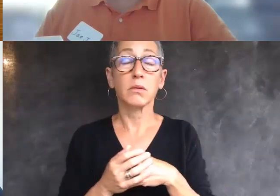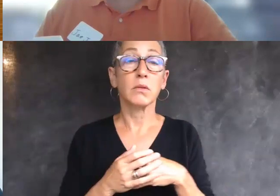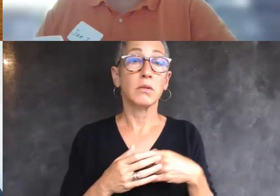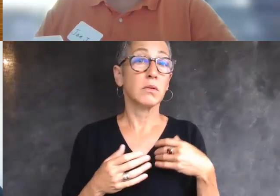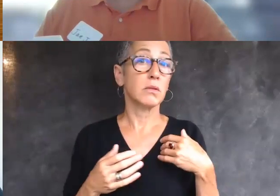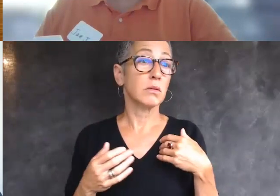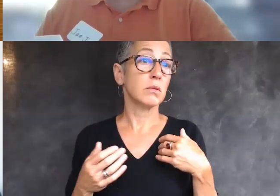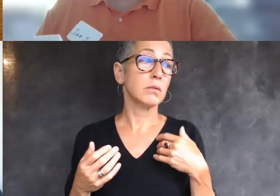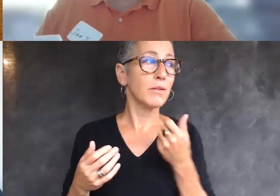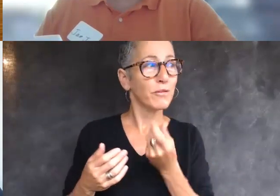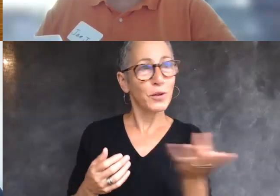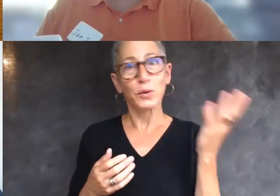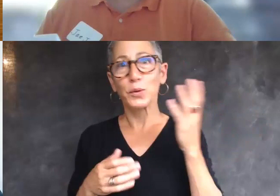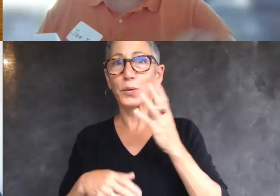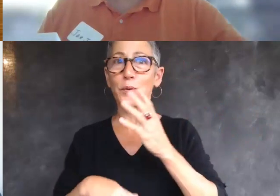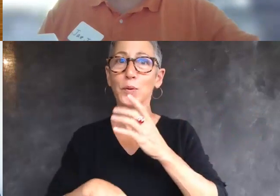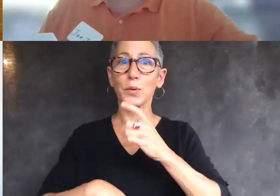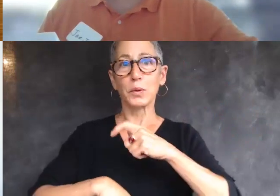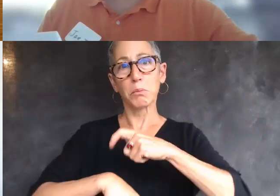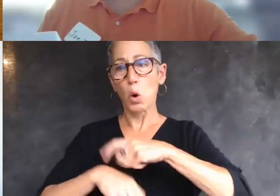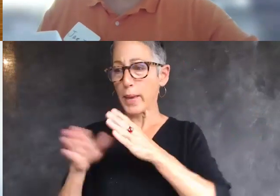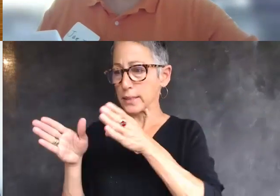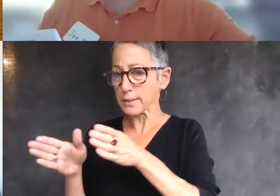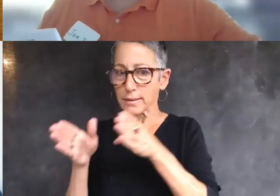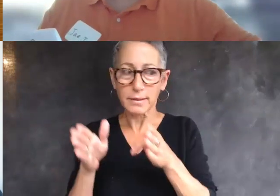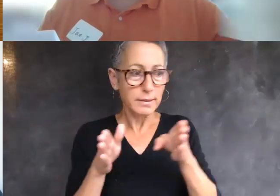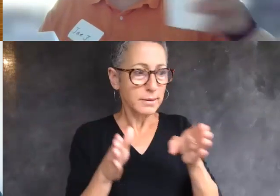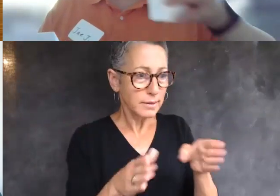to going to therapy and reconsidering what therapy looks like